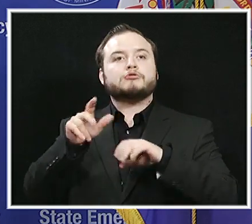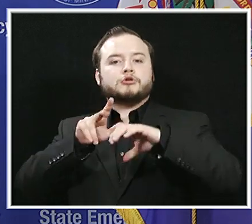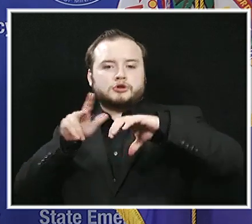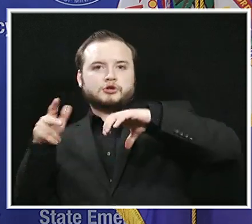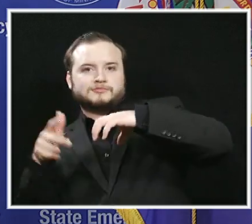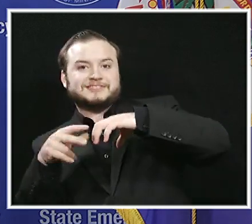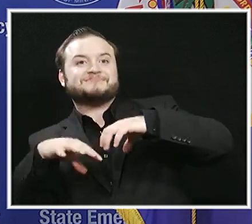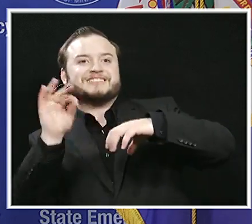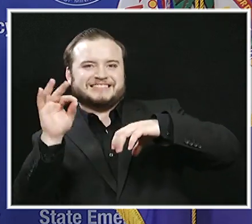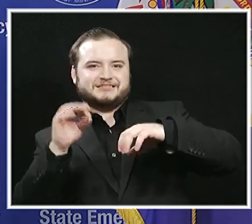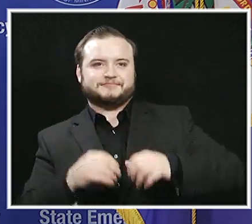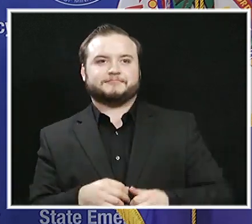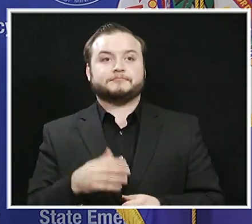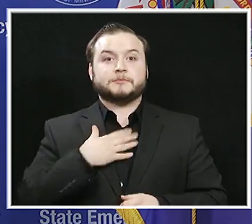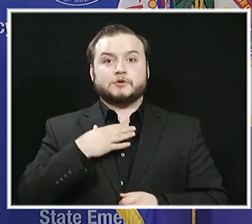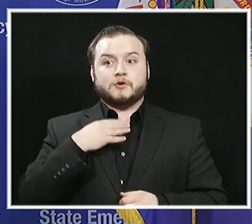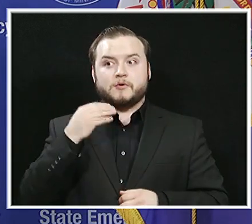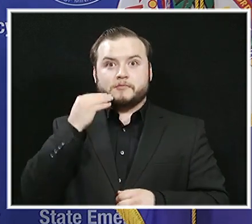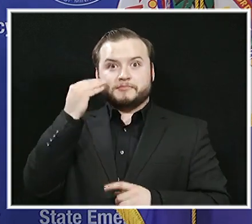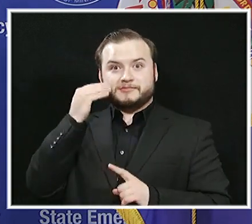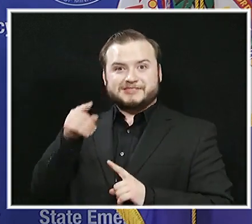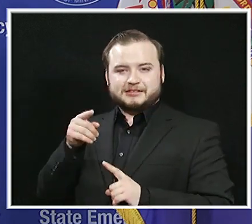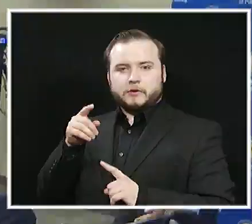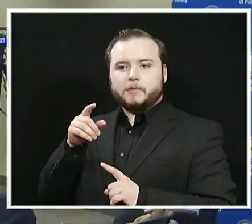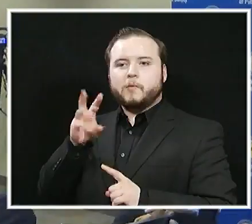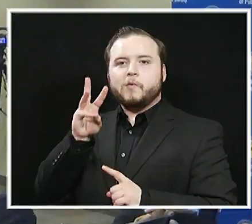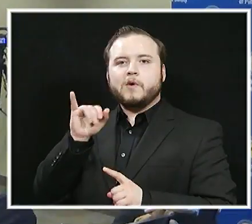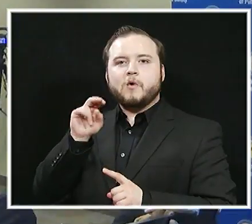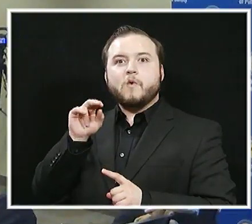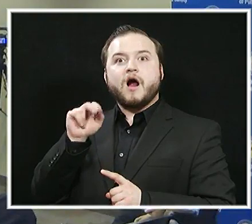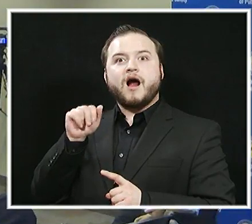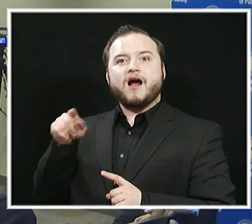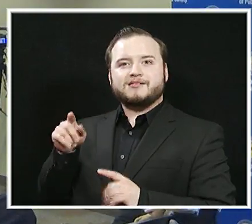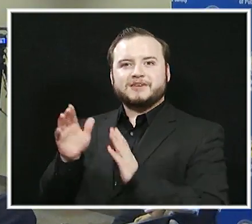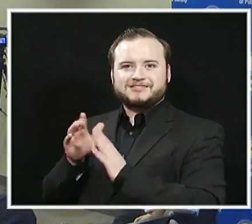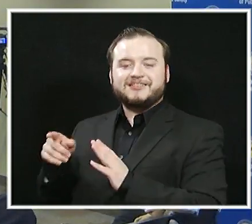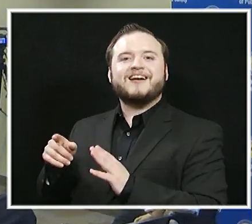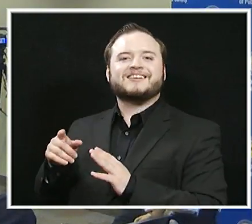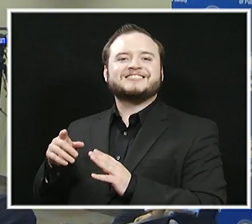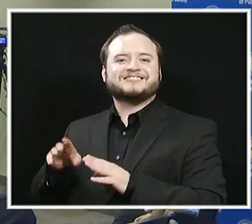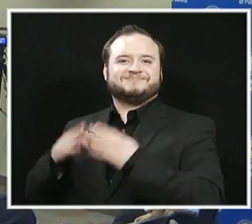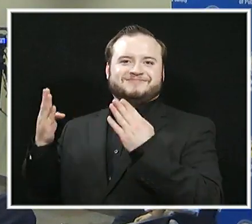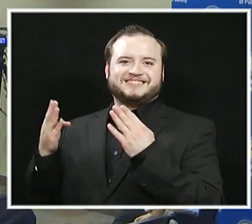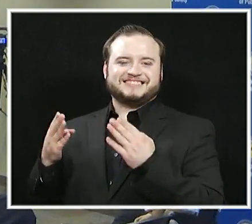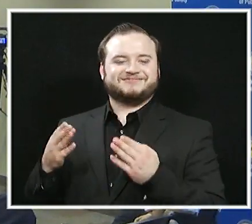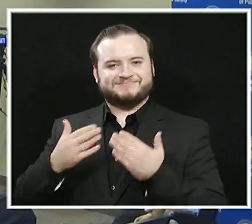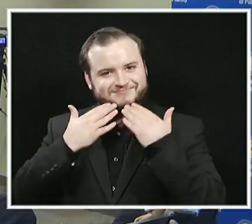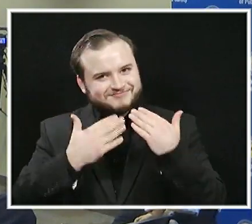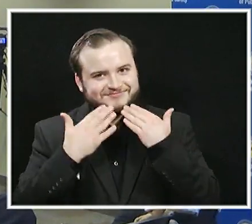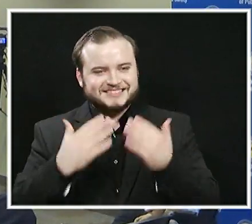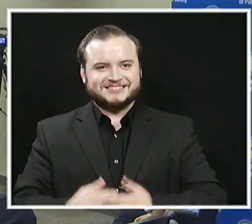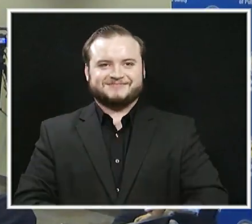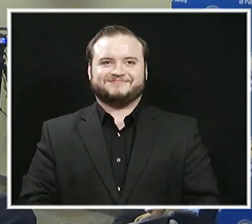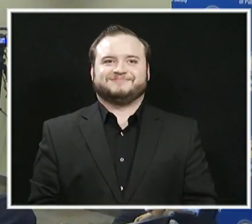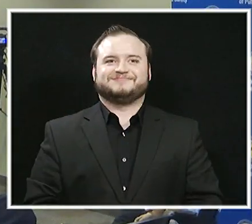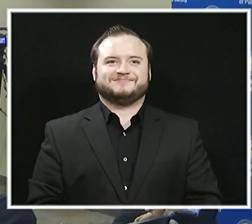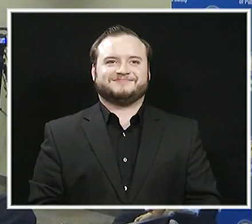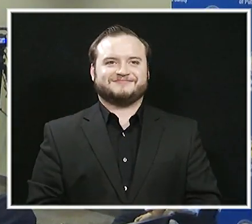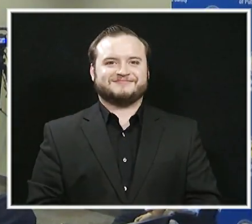I'm happy to cover questions, but, again, on behalf of retailers from Thief River Falls to Austin to my hometown of Winona, thank you for this action.